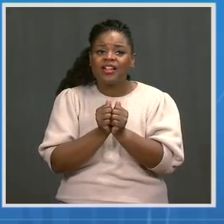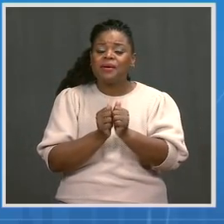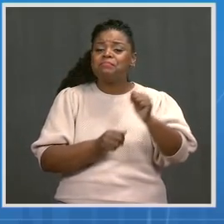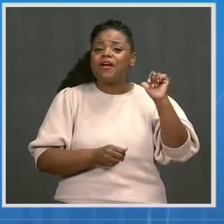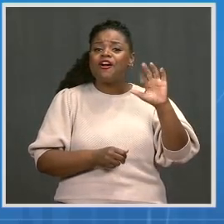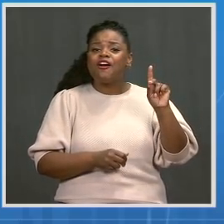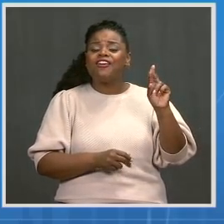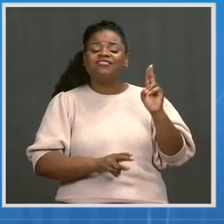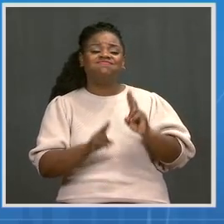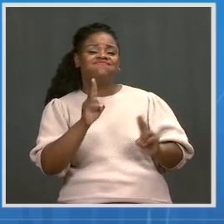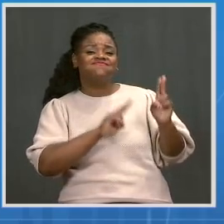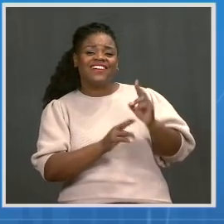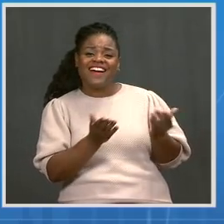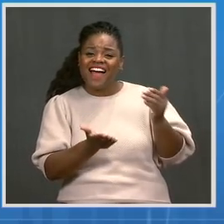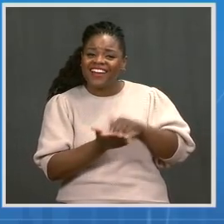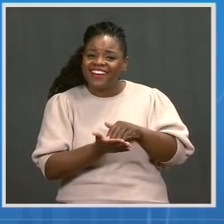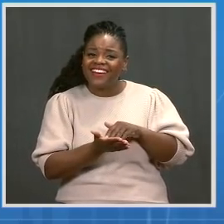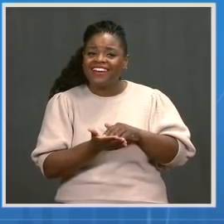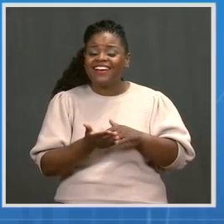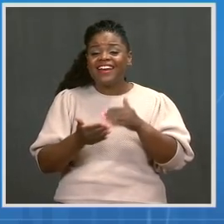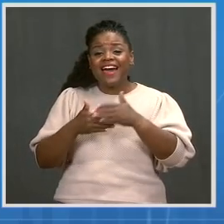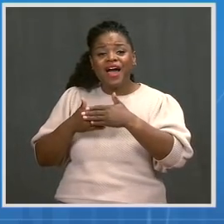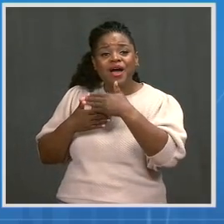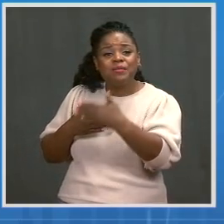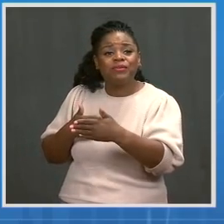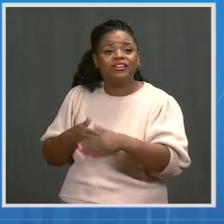or in your neighborhood and have a cookout and celebrate Independence Day."